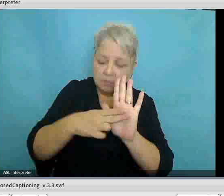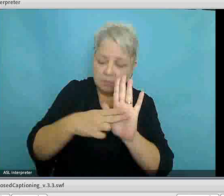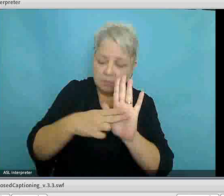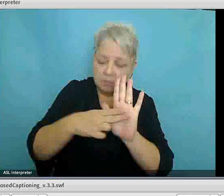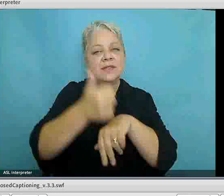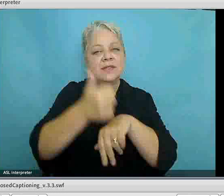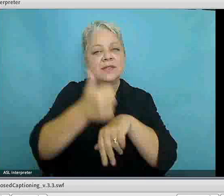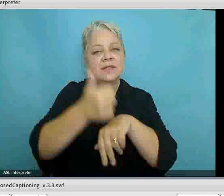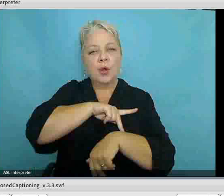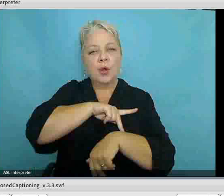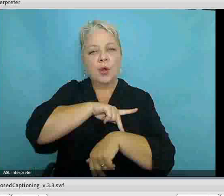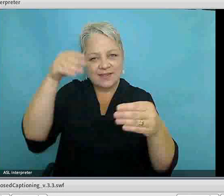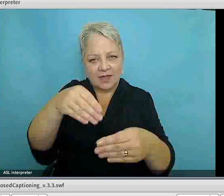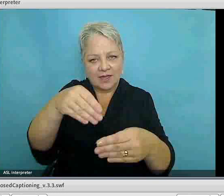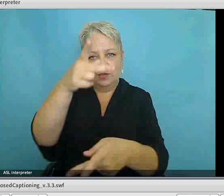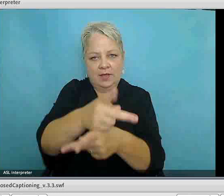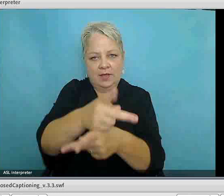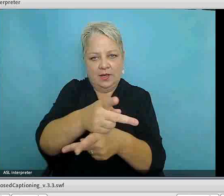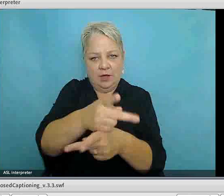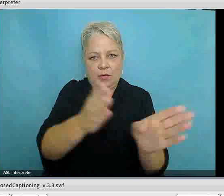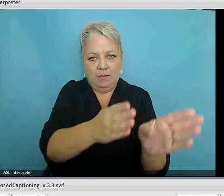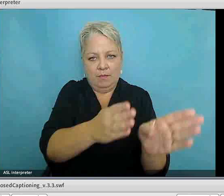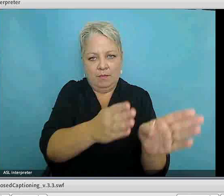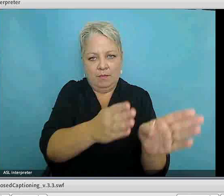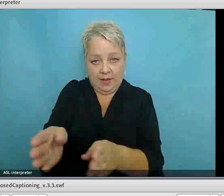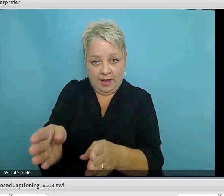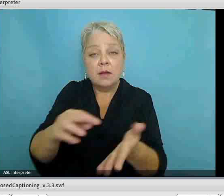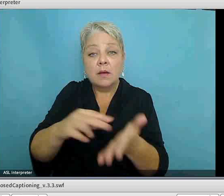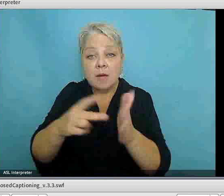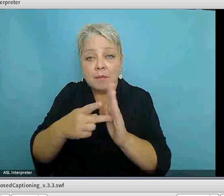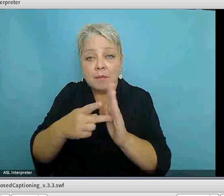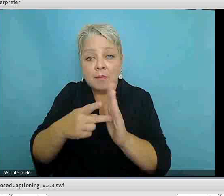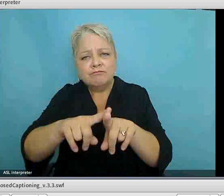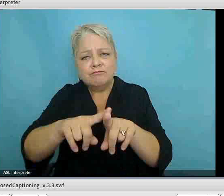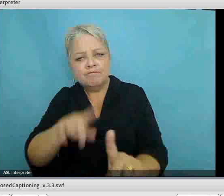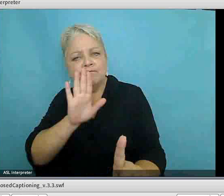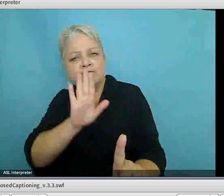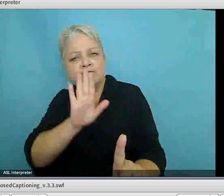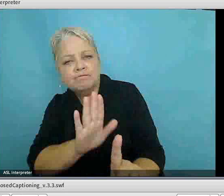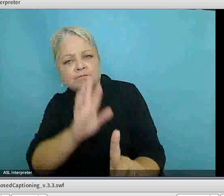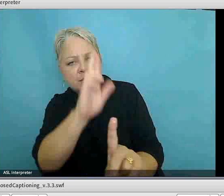for healthcare that is based on the goals and preferences of the individual being supported